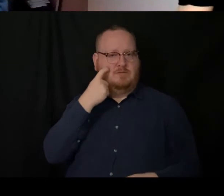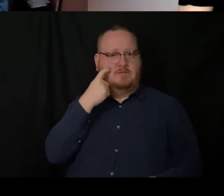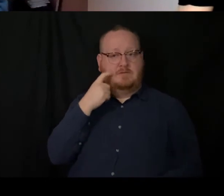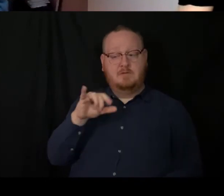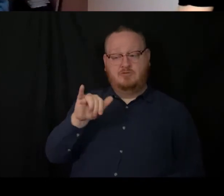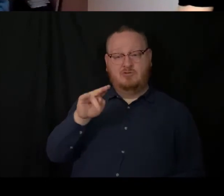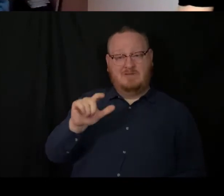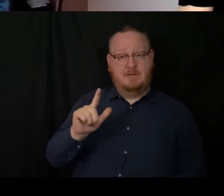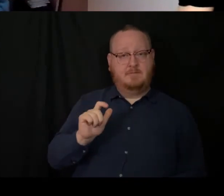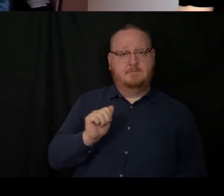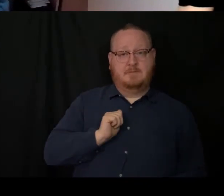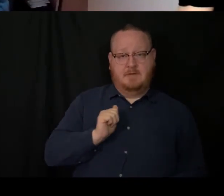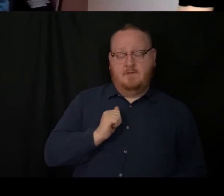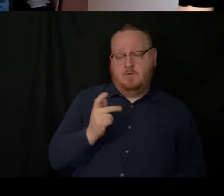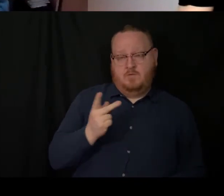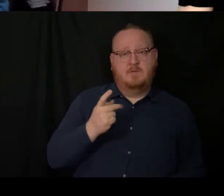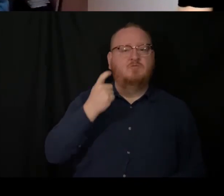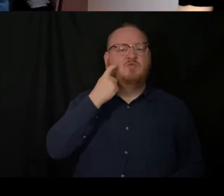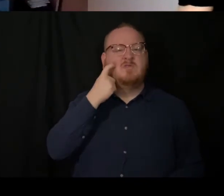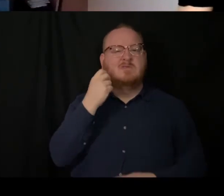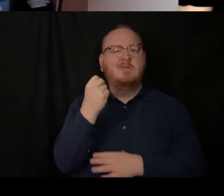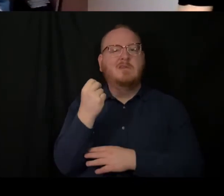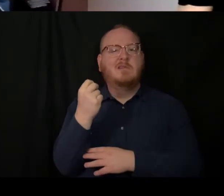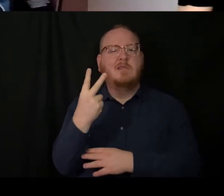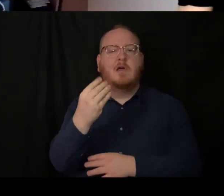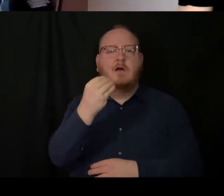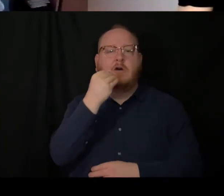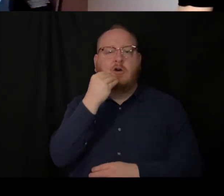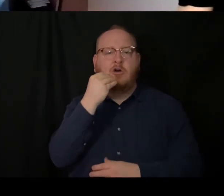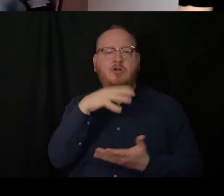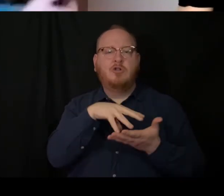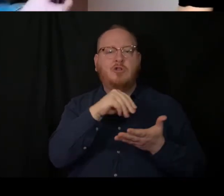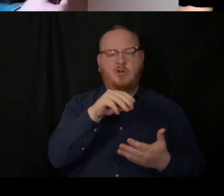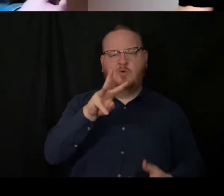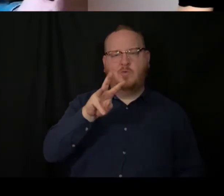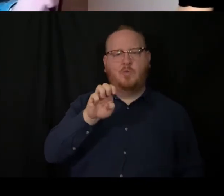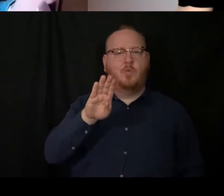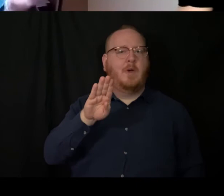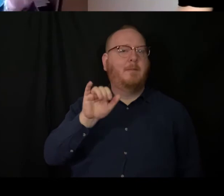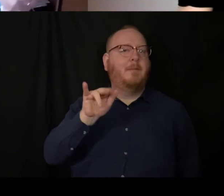and learn not too long ago about all of these topics, and this